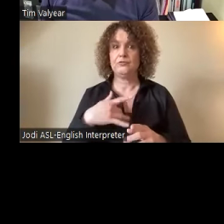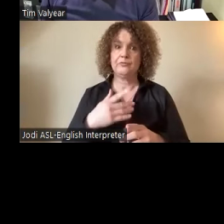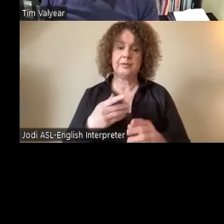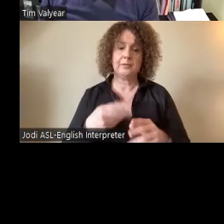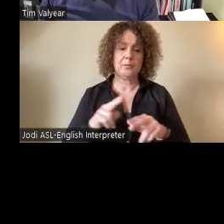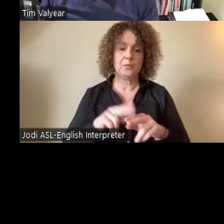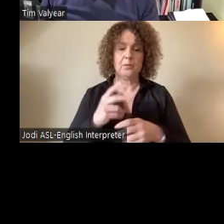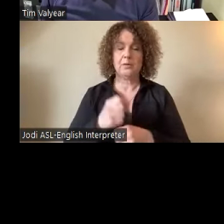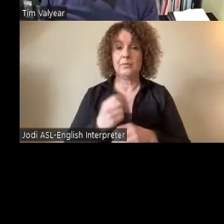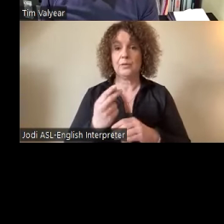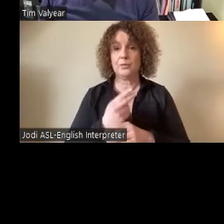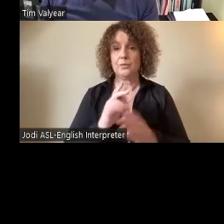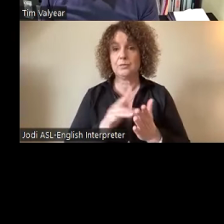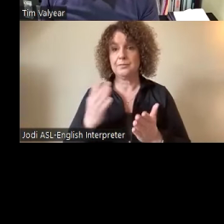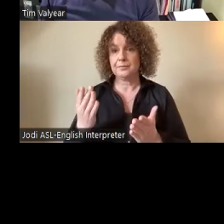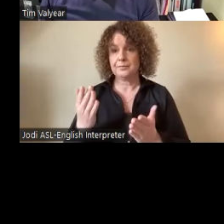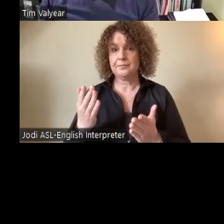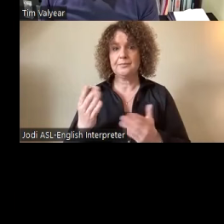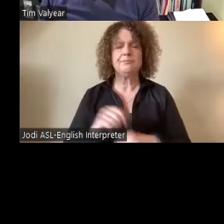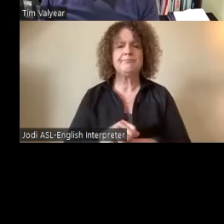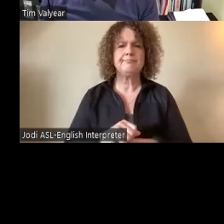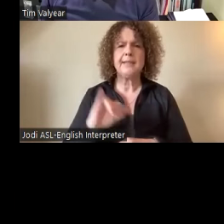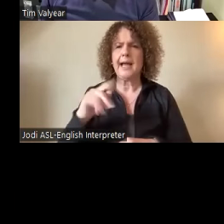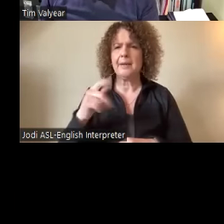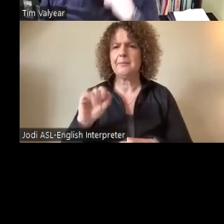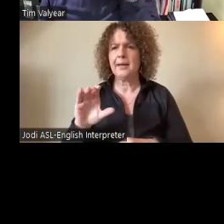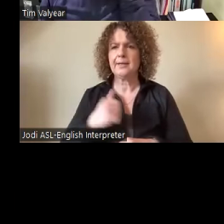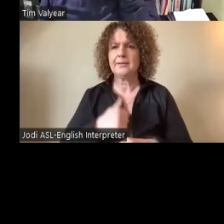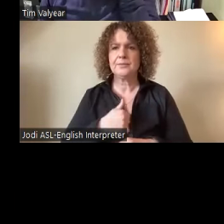Yep » SPEAKER: So the next